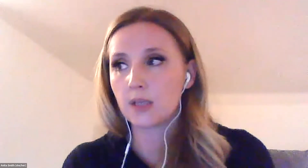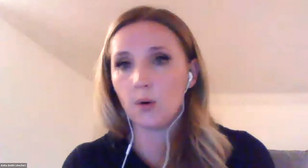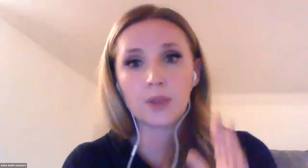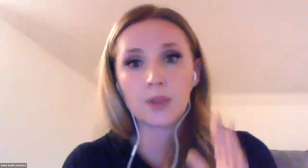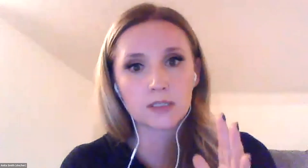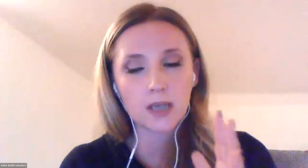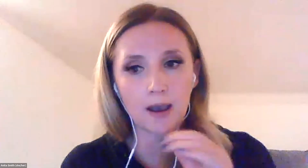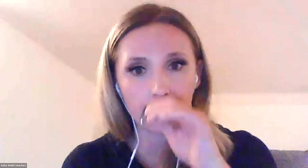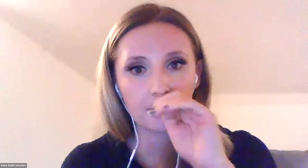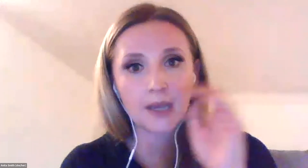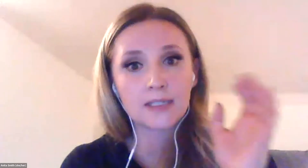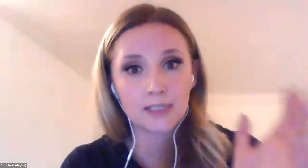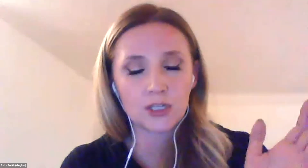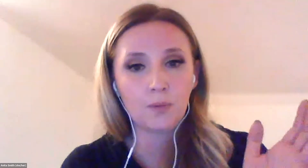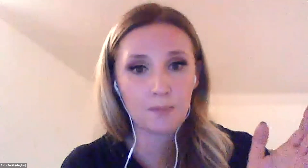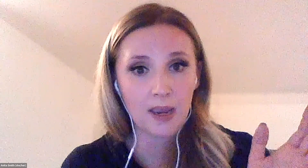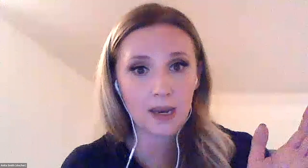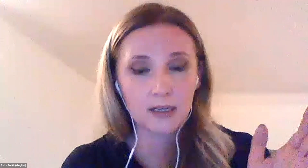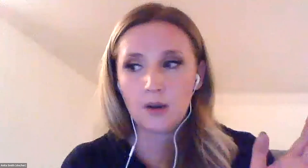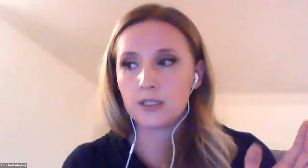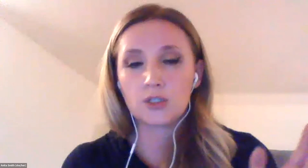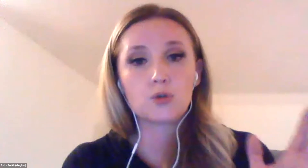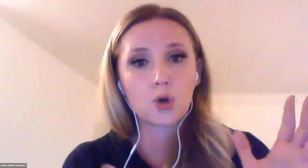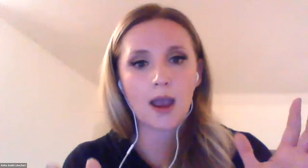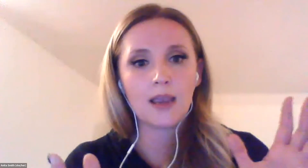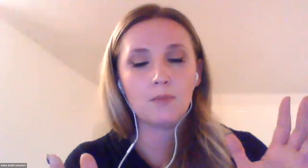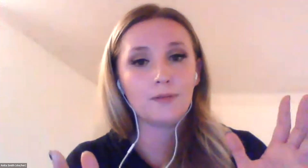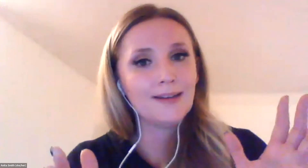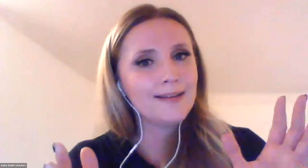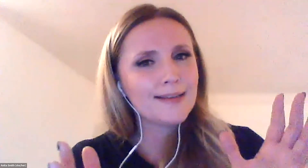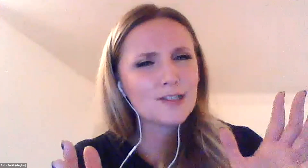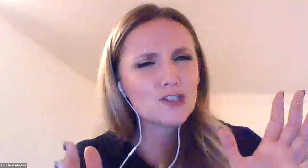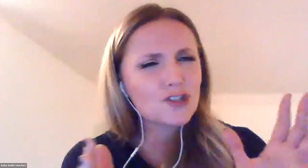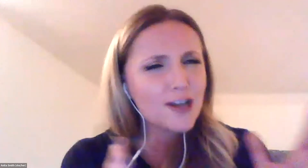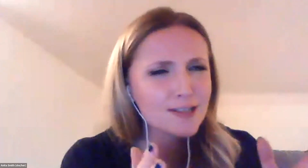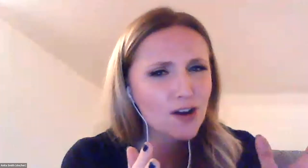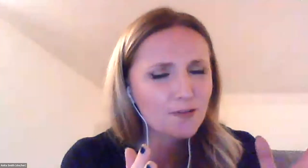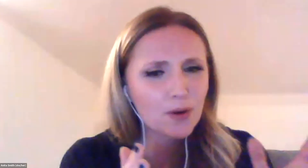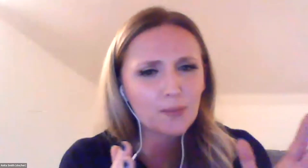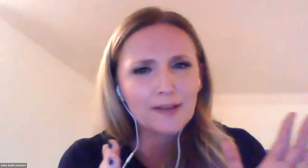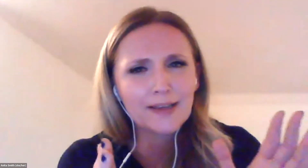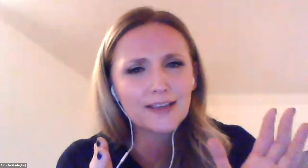So, that was a decision that we made was to try and move just off of Broadway, like,